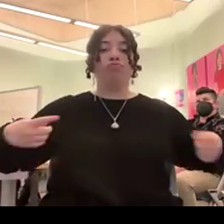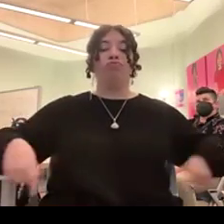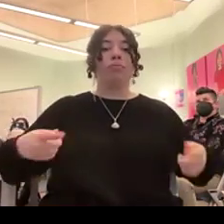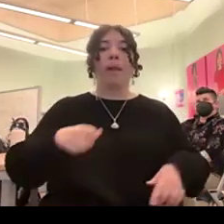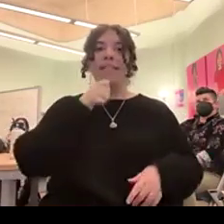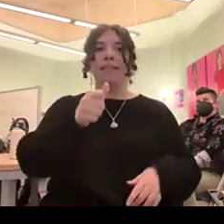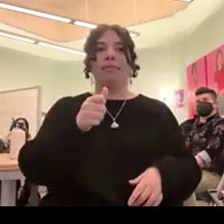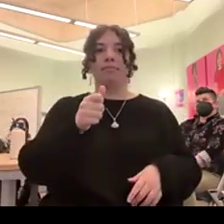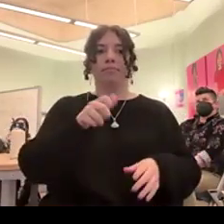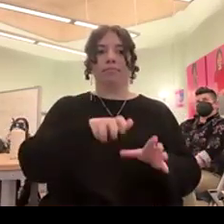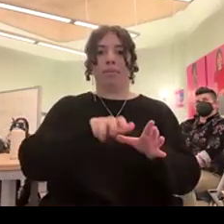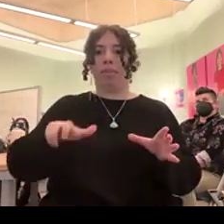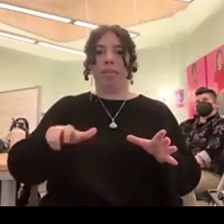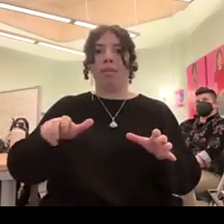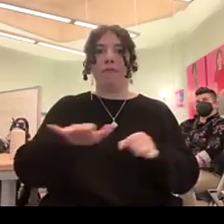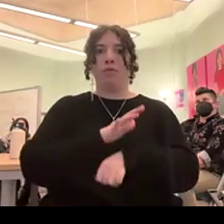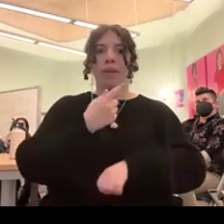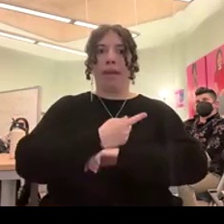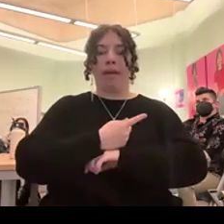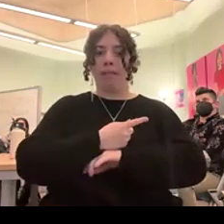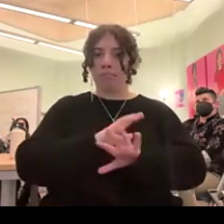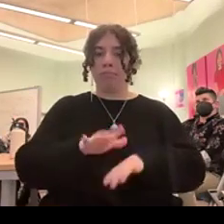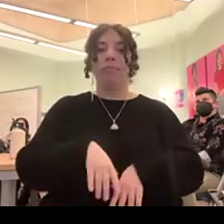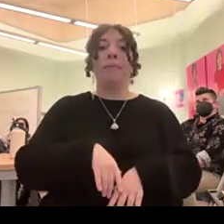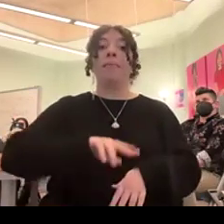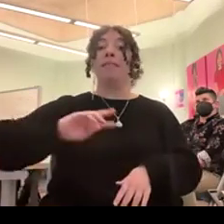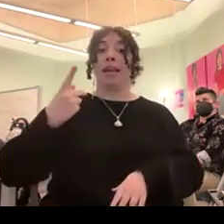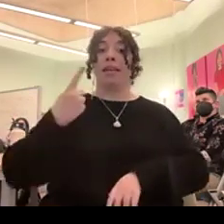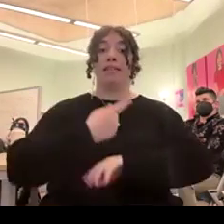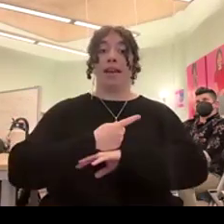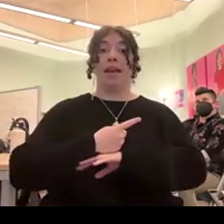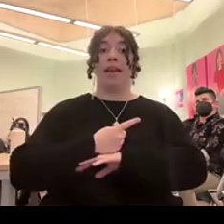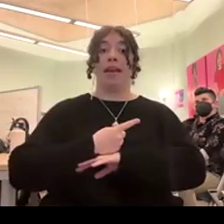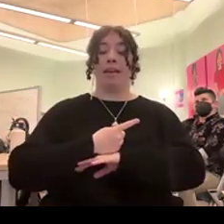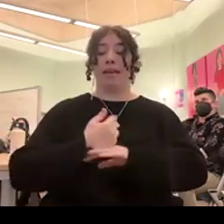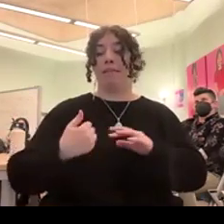the wheelchair to work and I didn't get out of it the whole day. And then, on my second day,